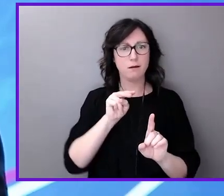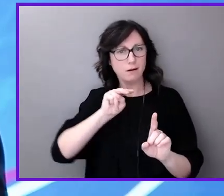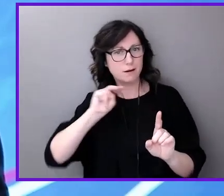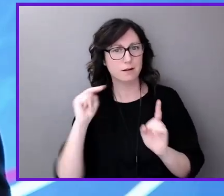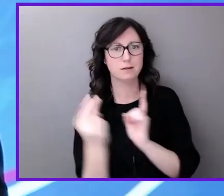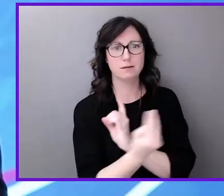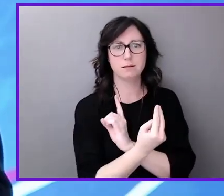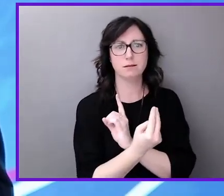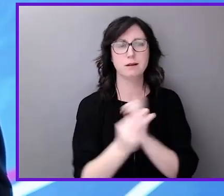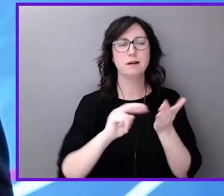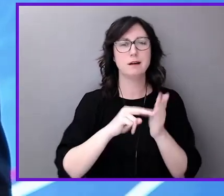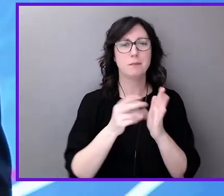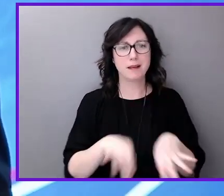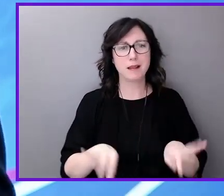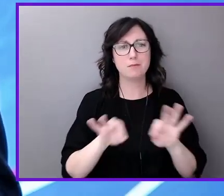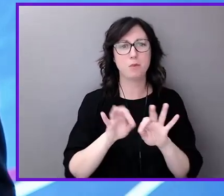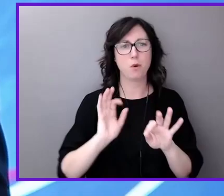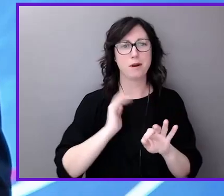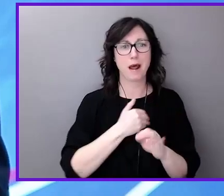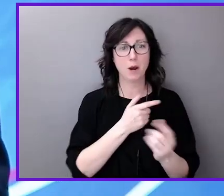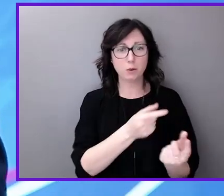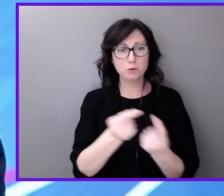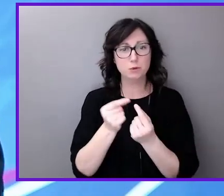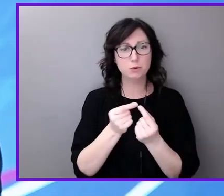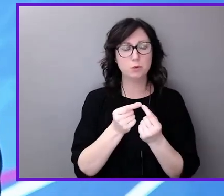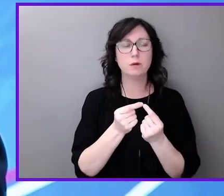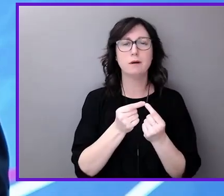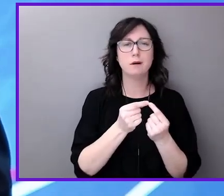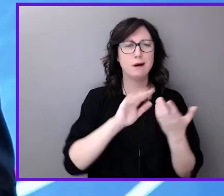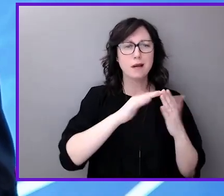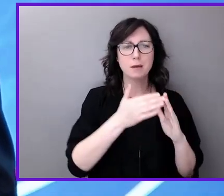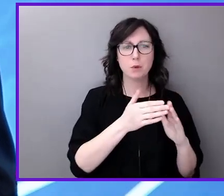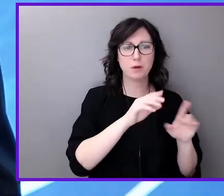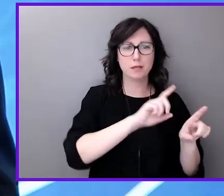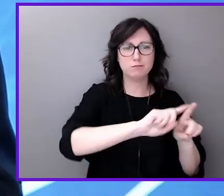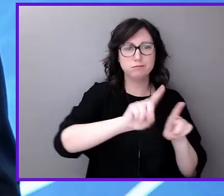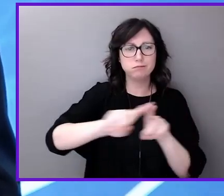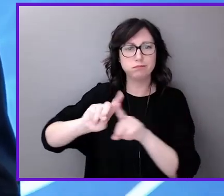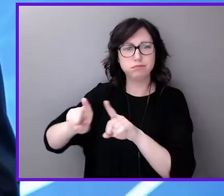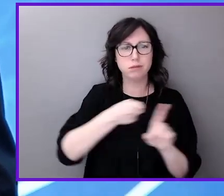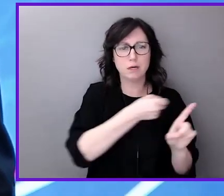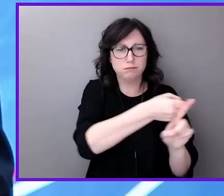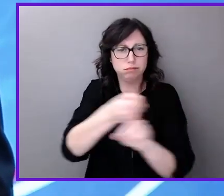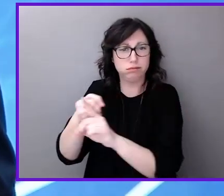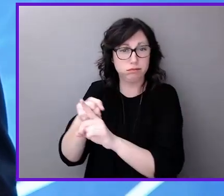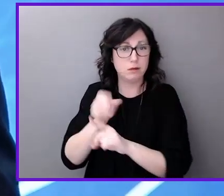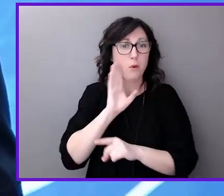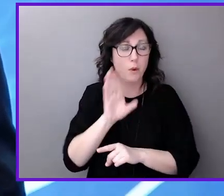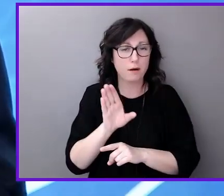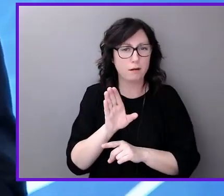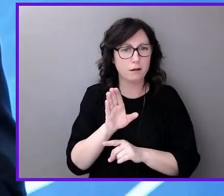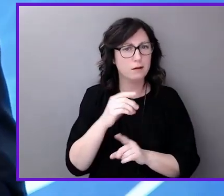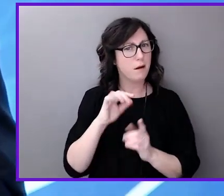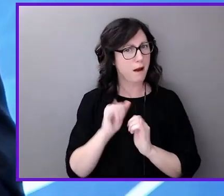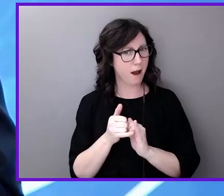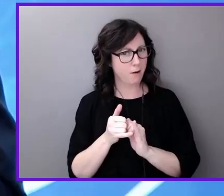understand the implications for the many different communities across this country. This is a complex country.